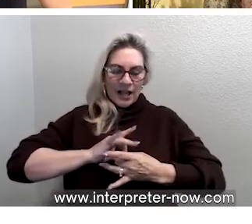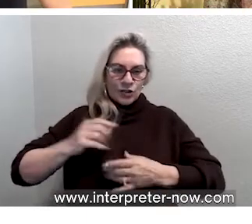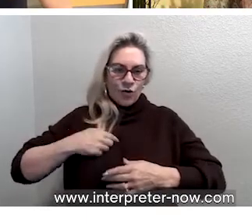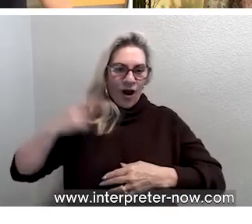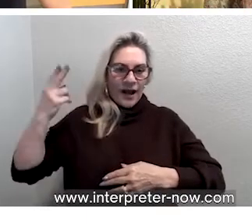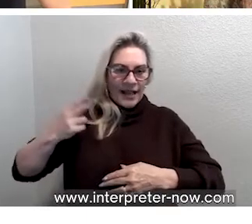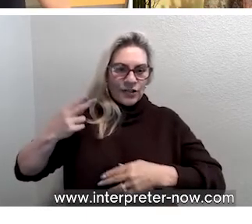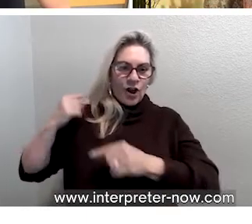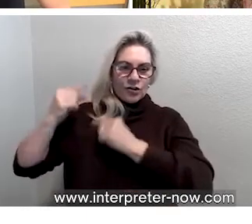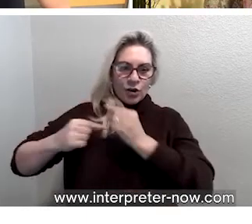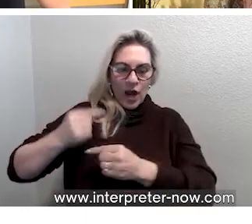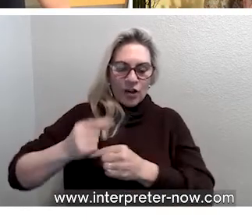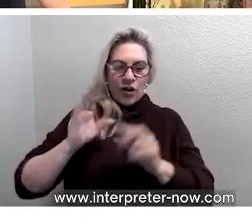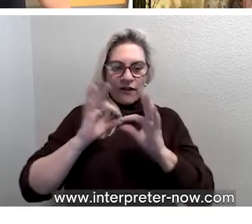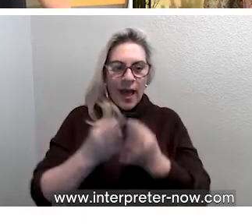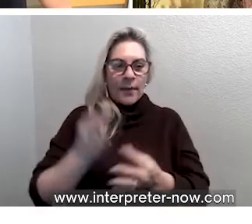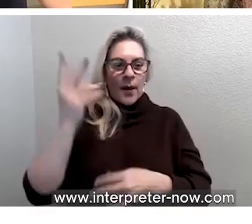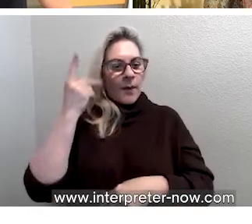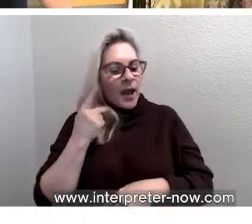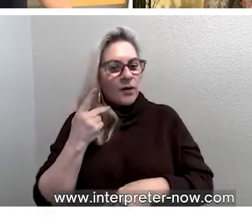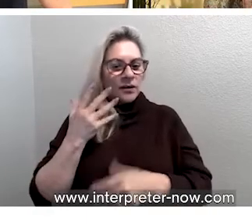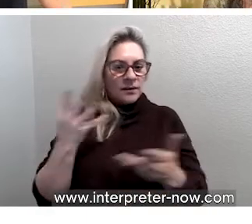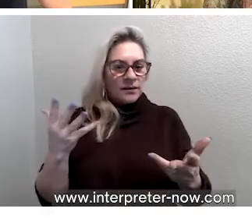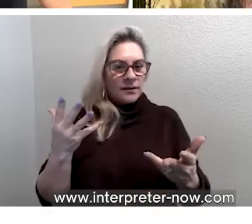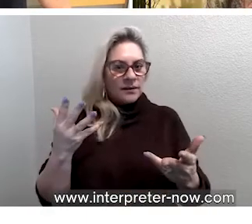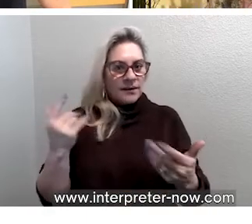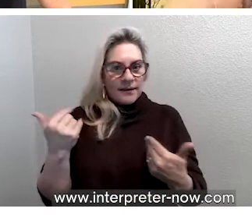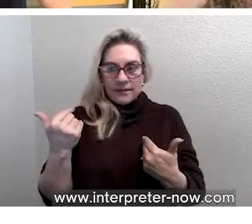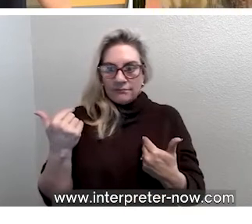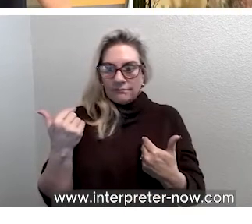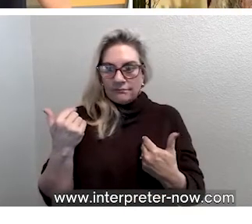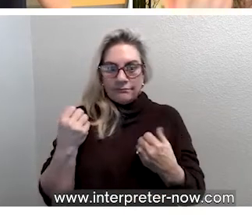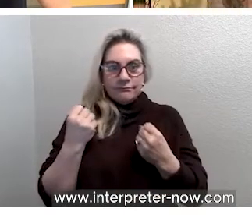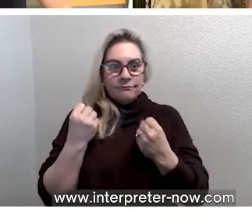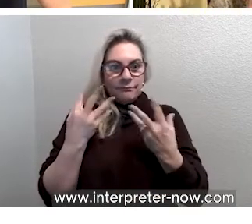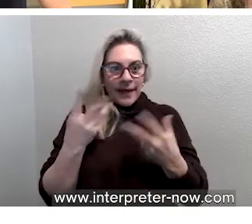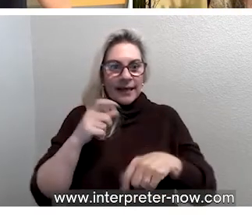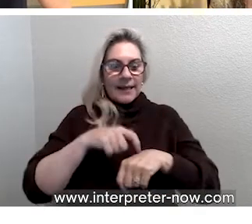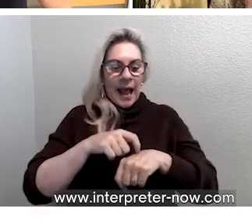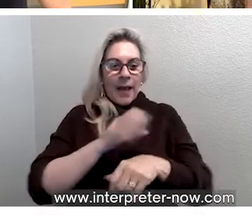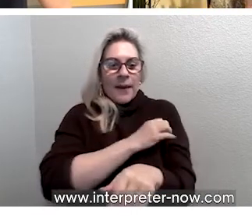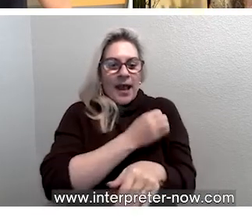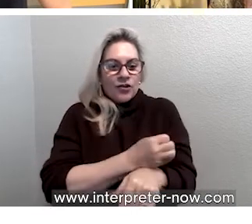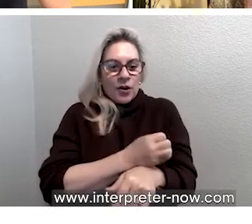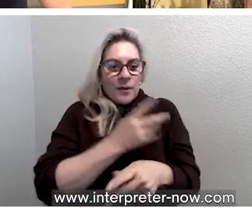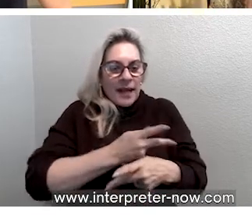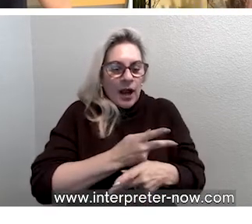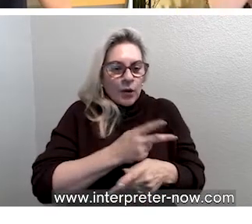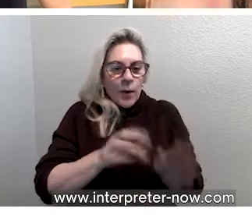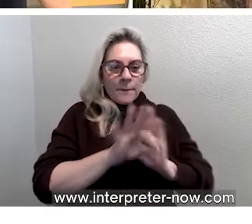And usually, our parents or family members had spent a lot of time and energy, and care picking out our names when we were born.